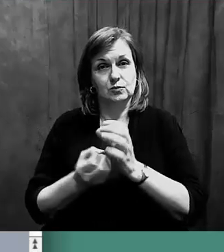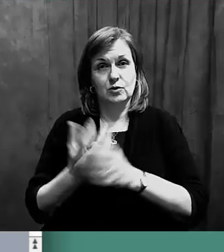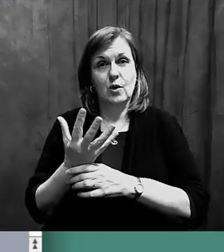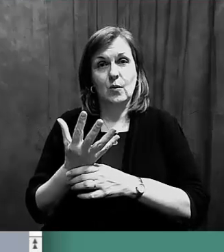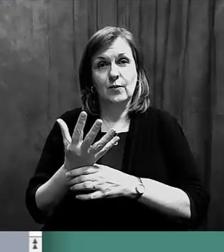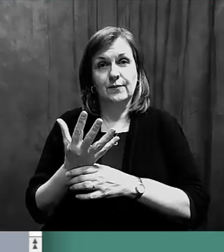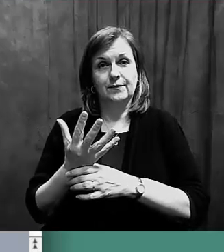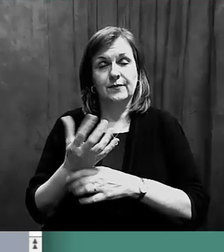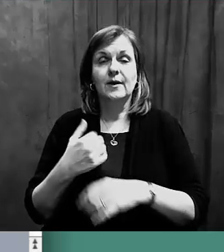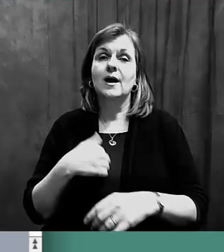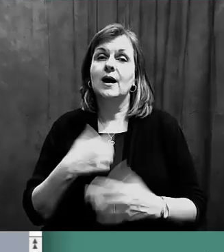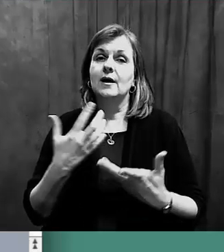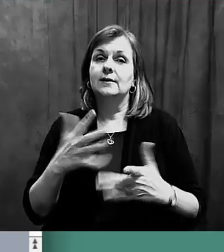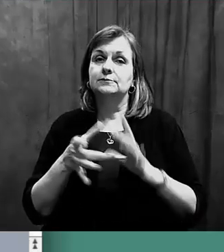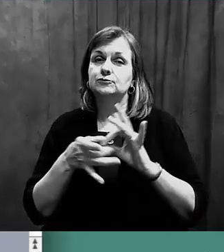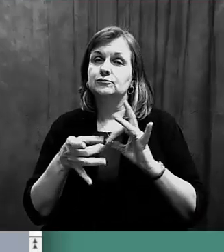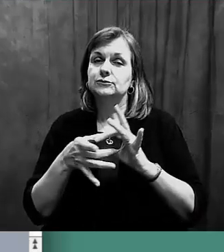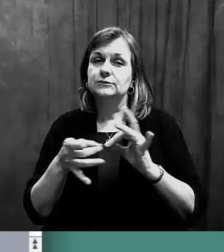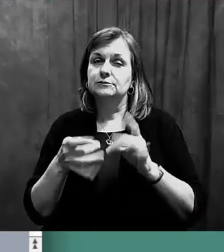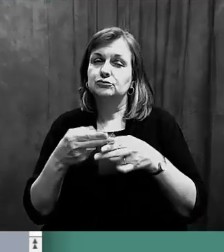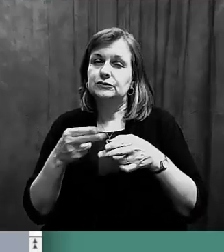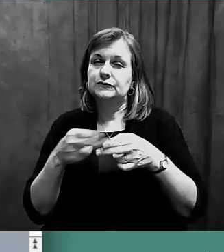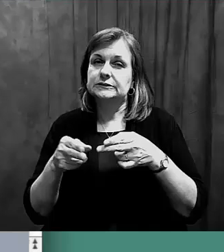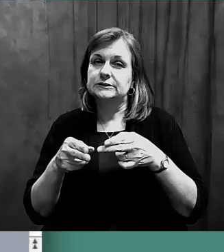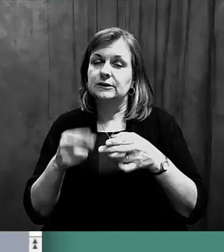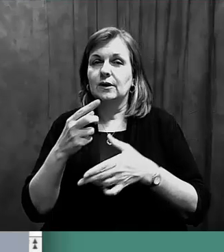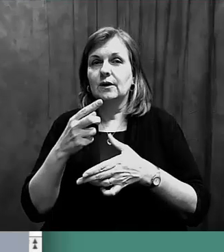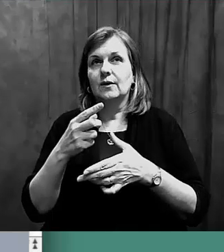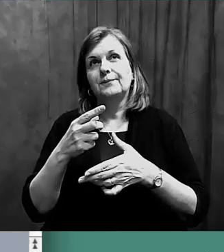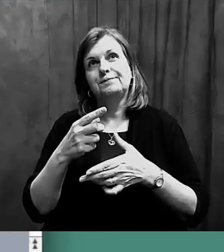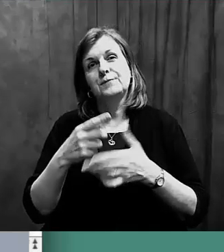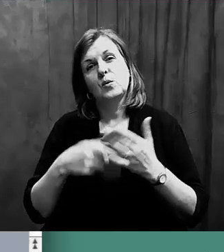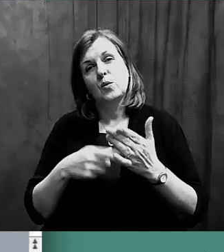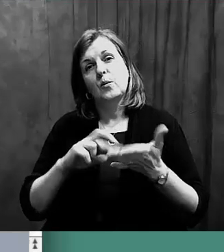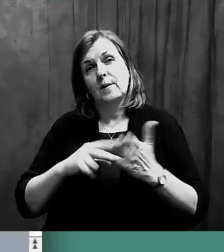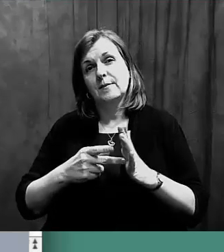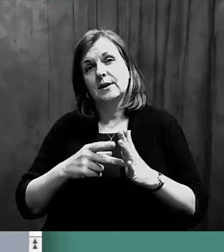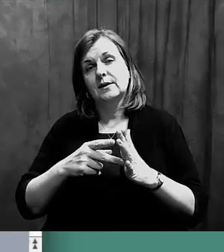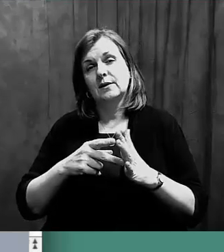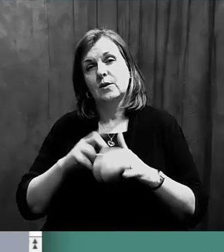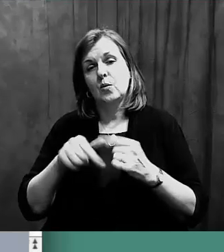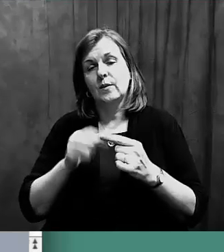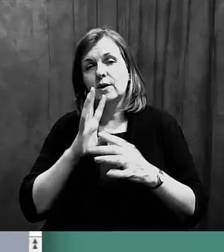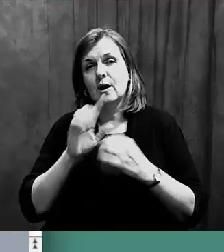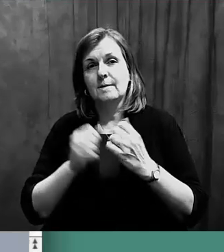stems and shoots and leaves and roots. And I've mentioned briefly what we mean